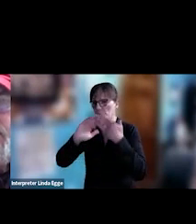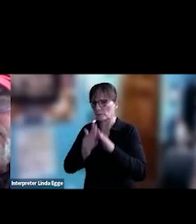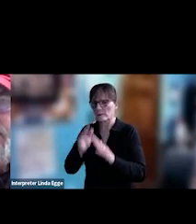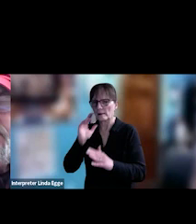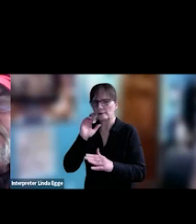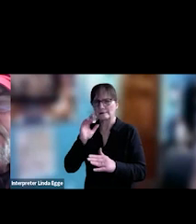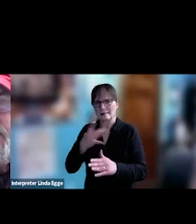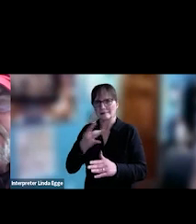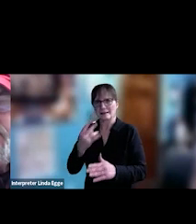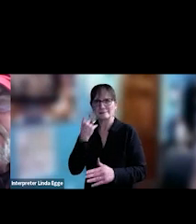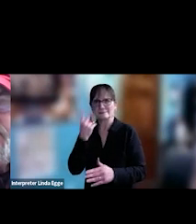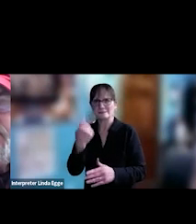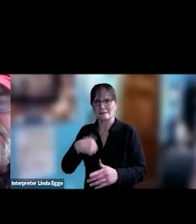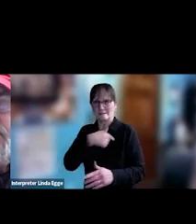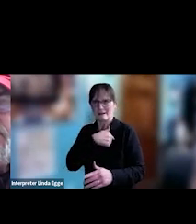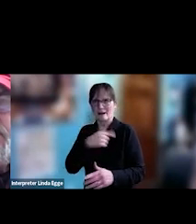that we are the one-stop shop.